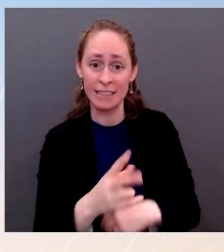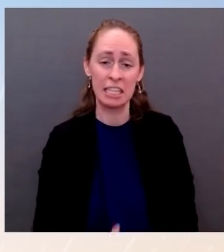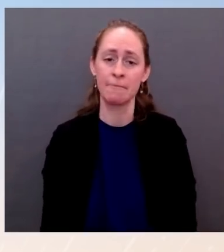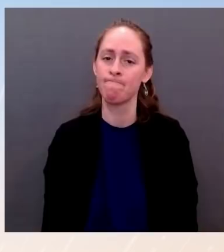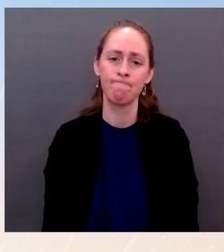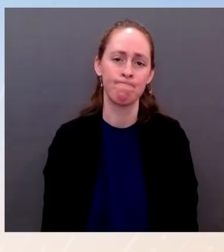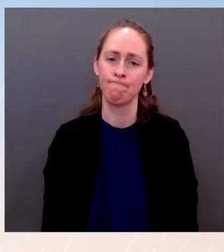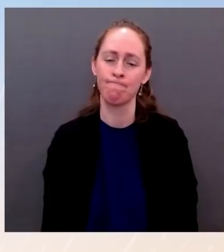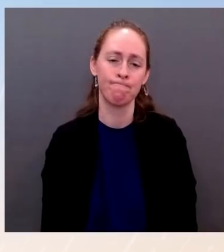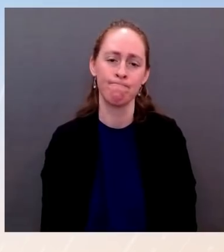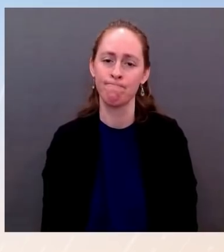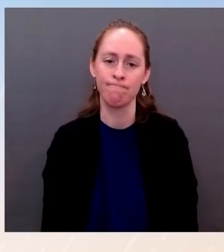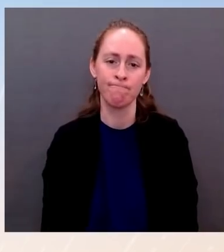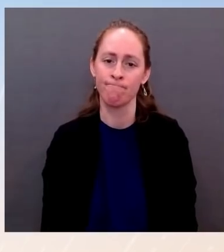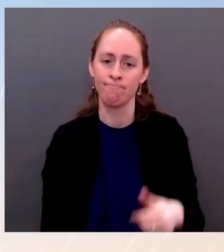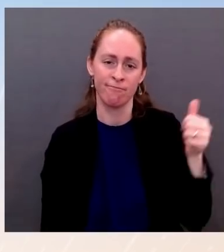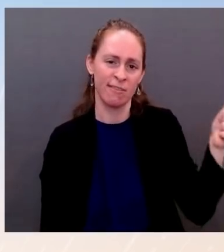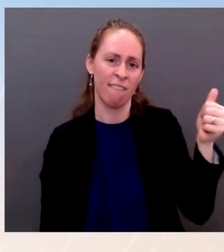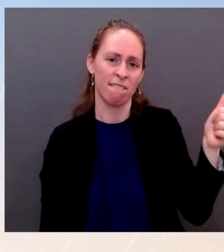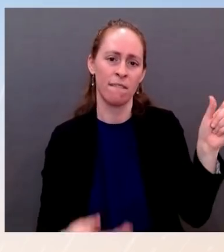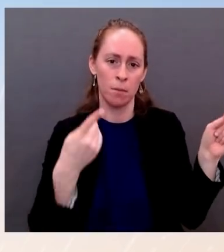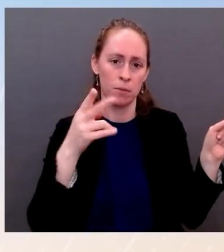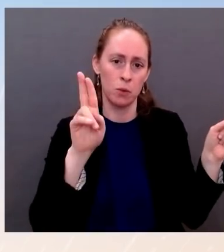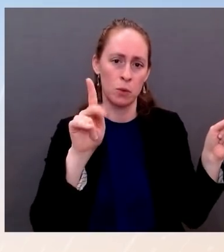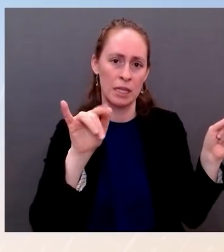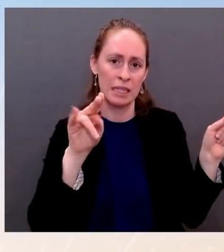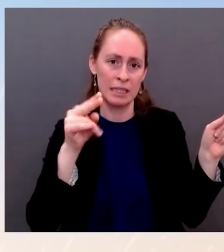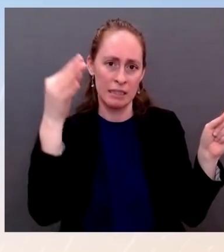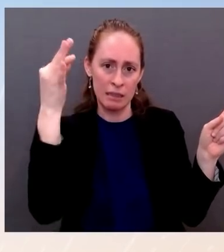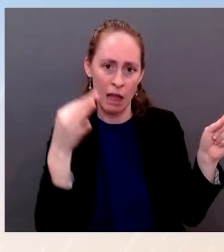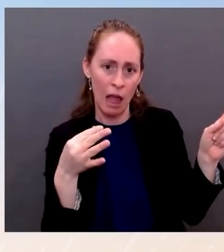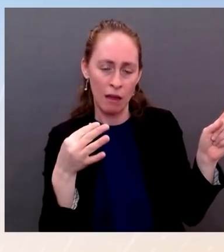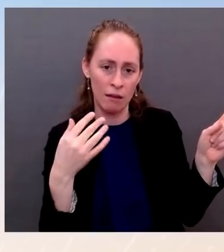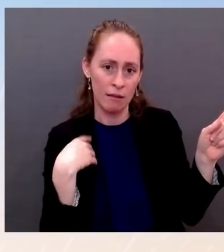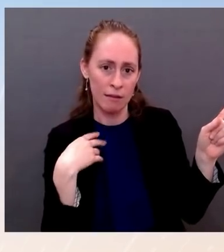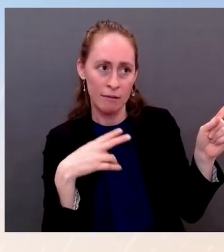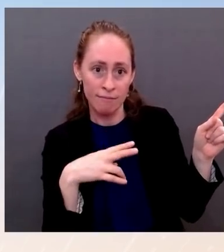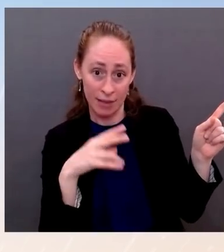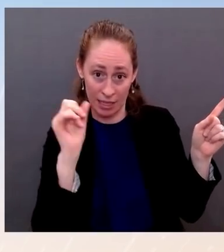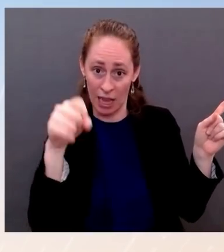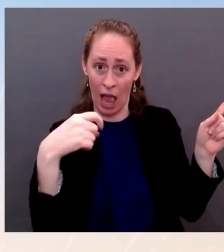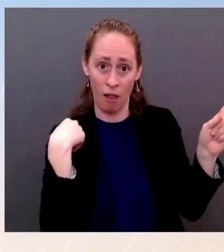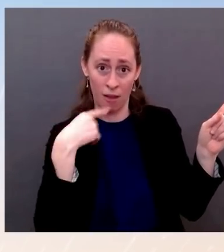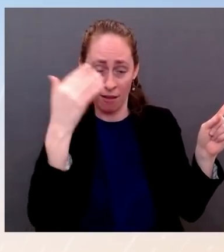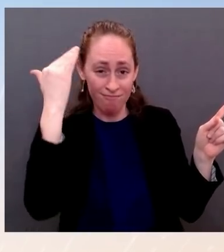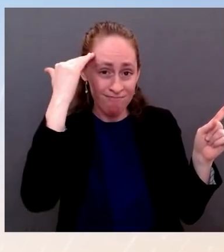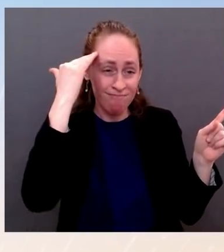So all we can say is that the strong possibility of action,